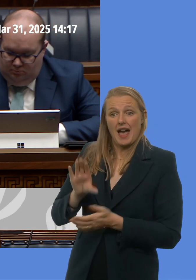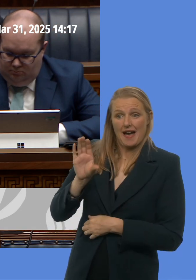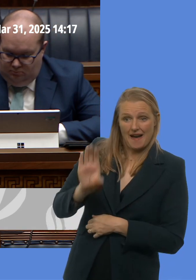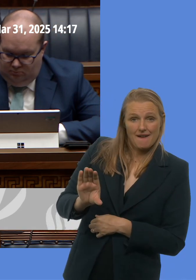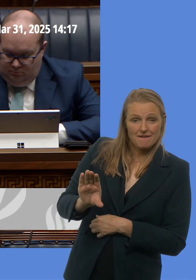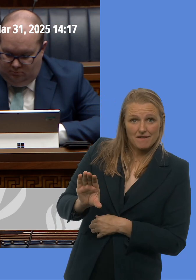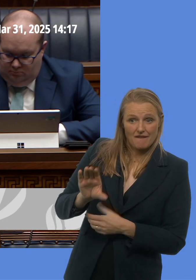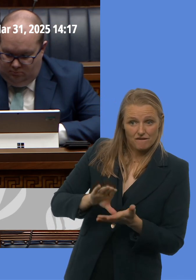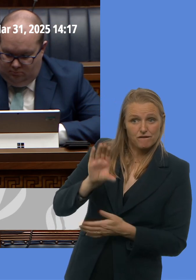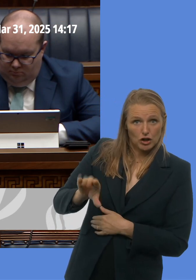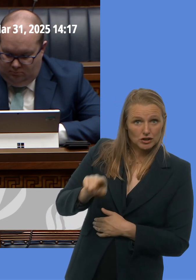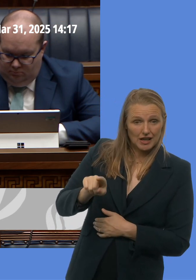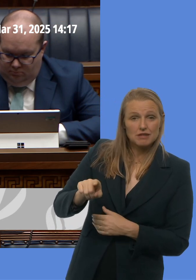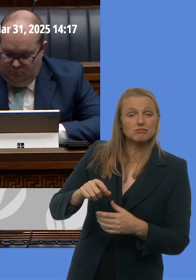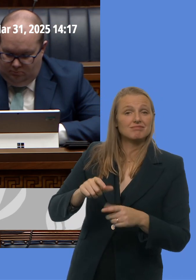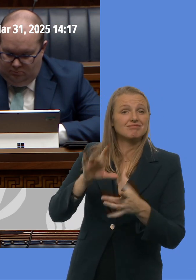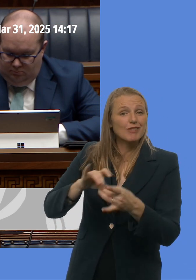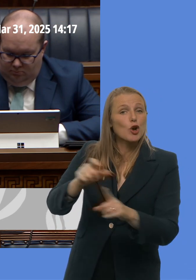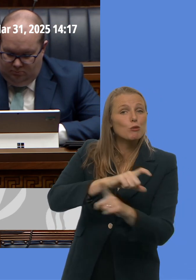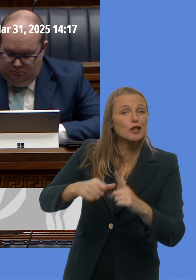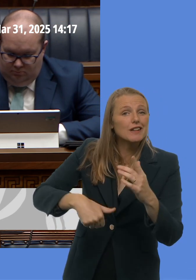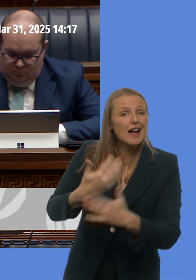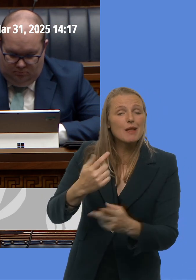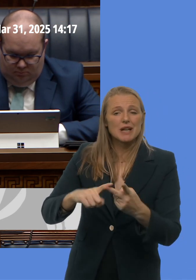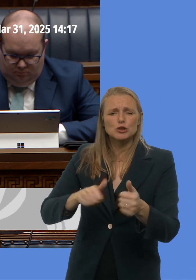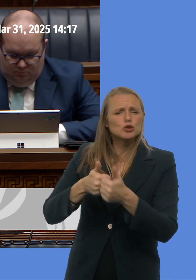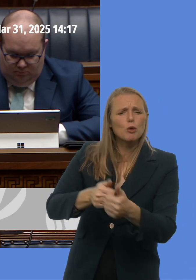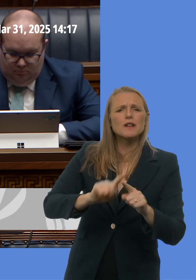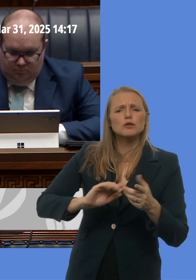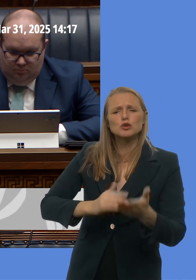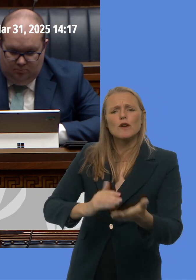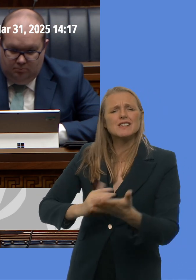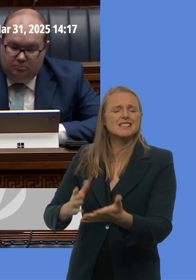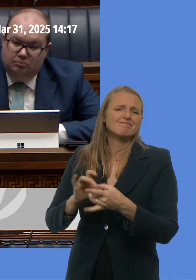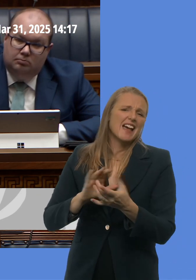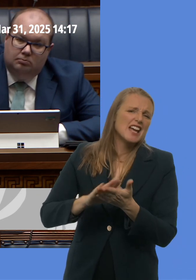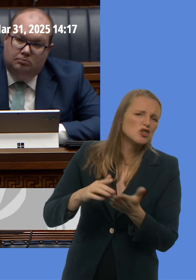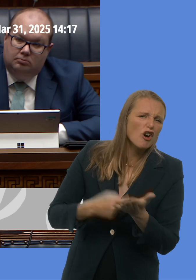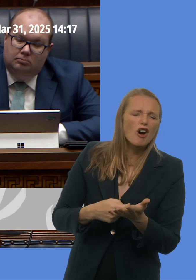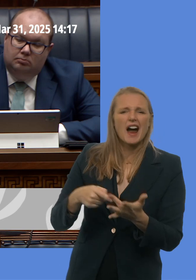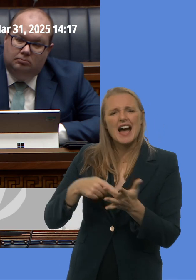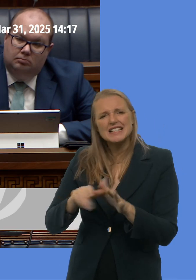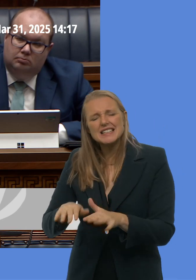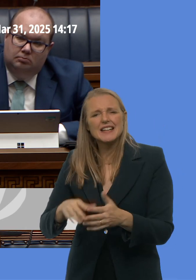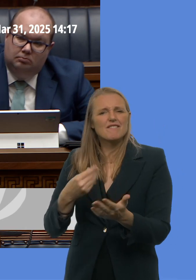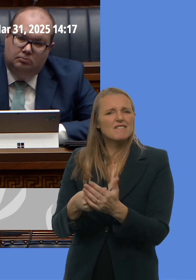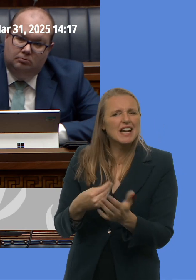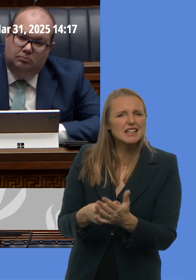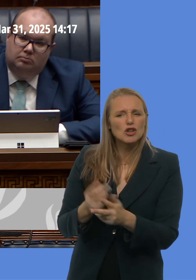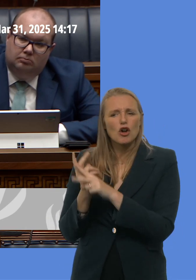grant funding, community development and support services, HR, IT, finance, governance and facilities.